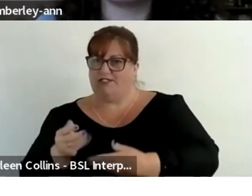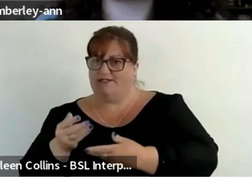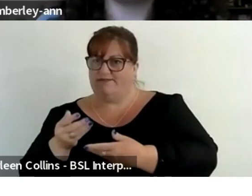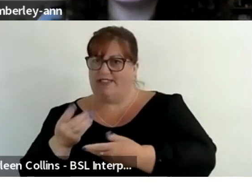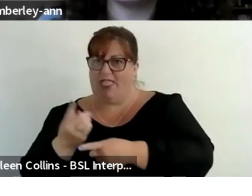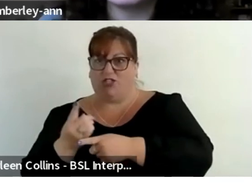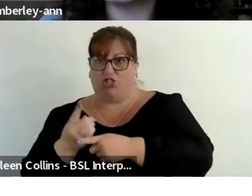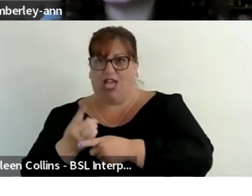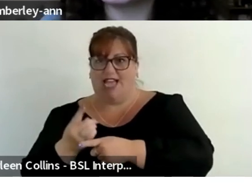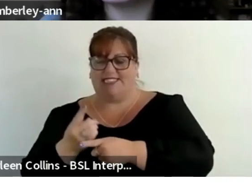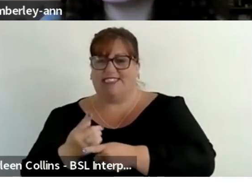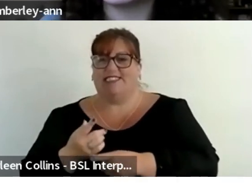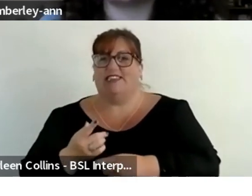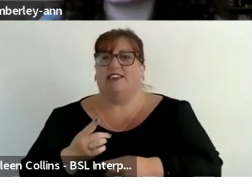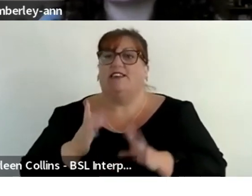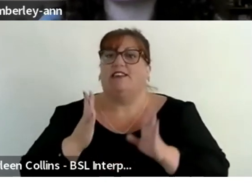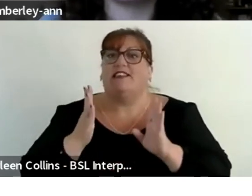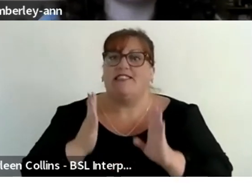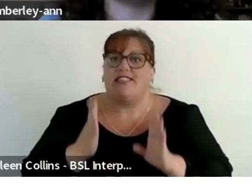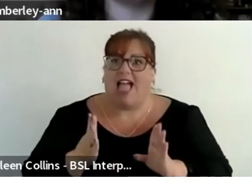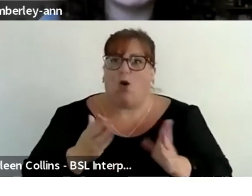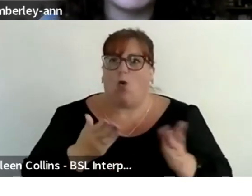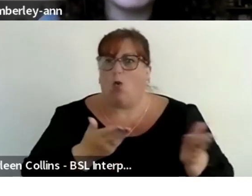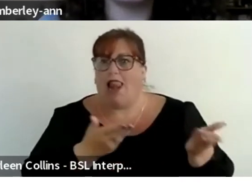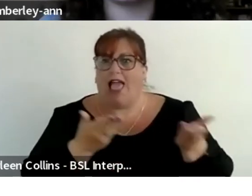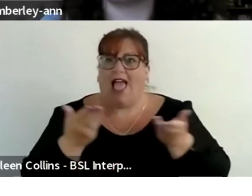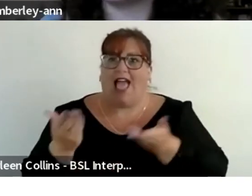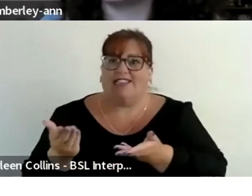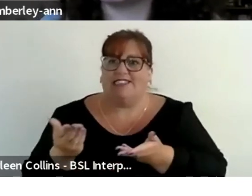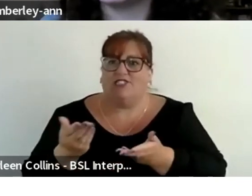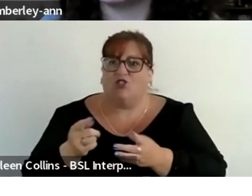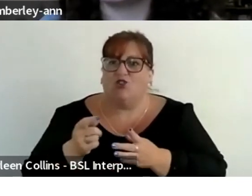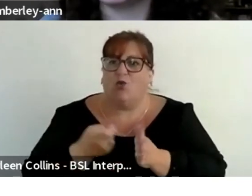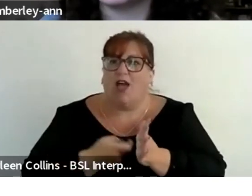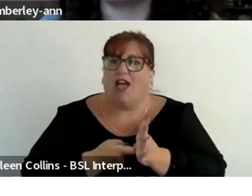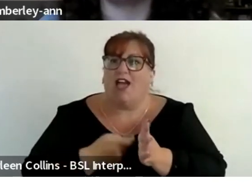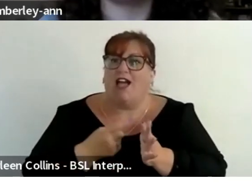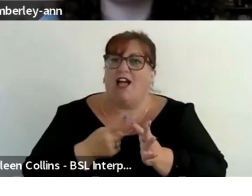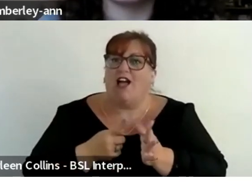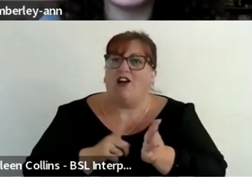The good news is, I will hand back over to Rele to host a bit of an audience Q&A.